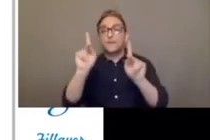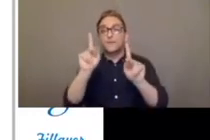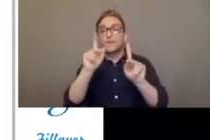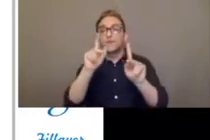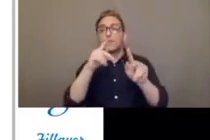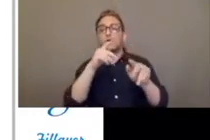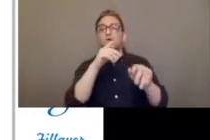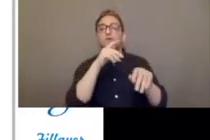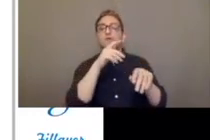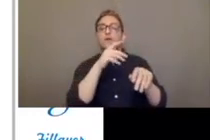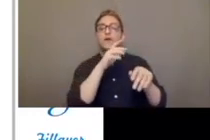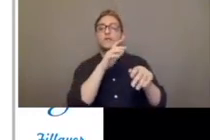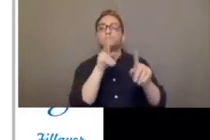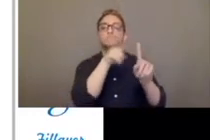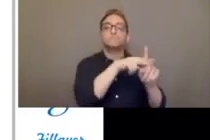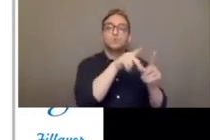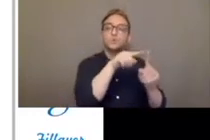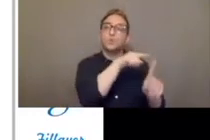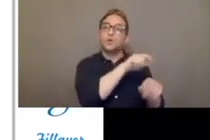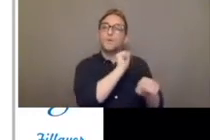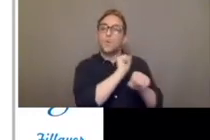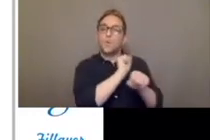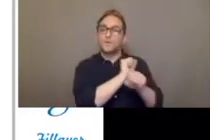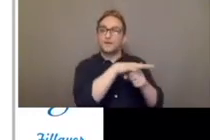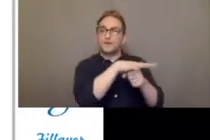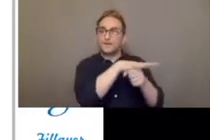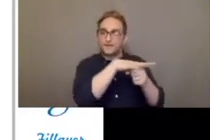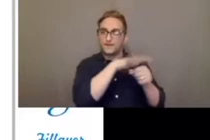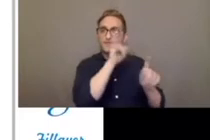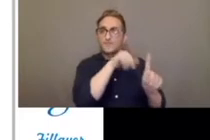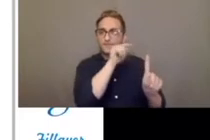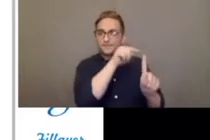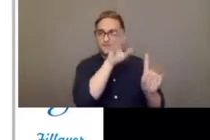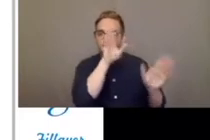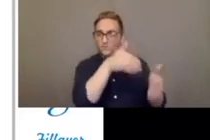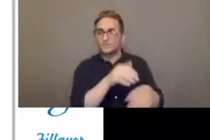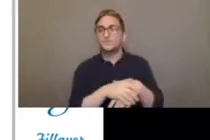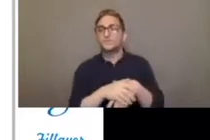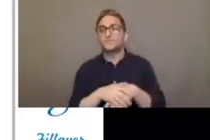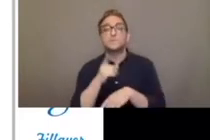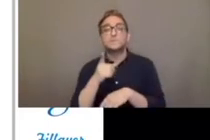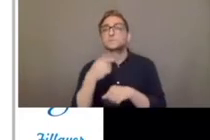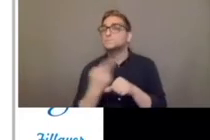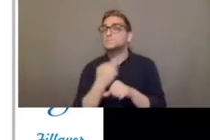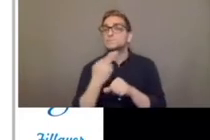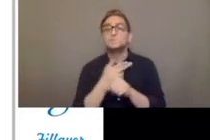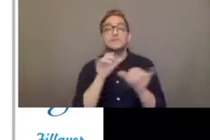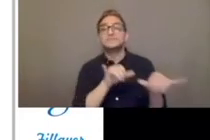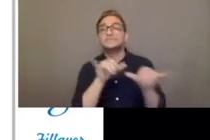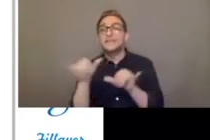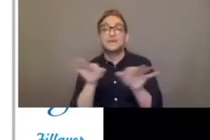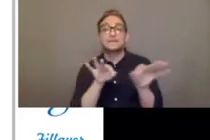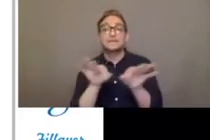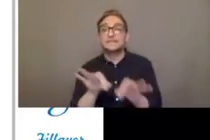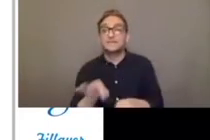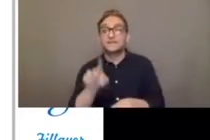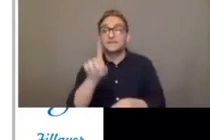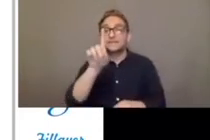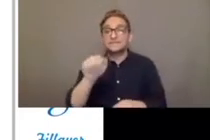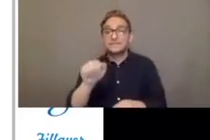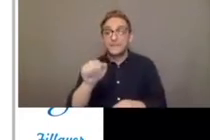The good news is that you use the same definition of disabilities in all three titles, so I've